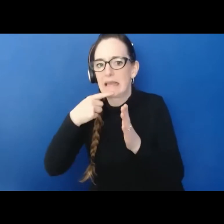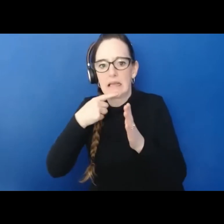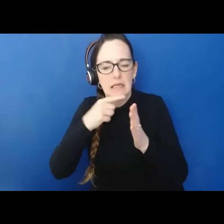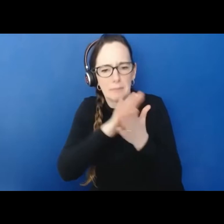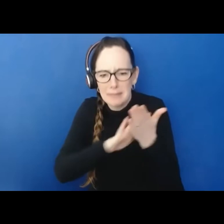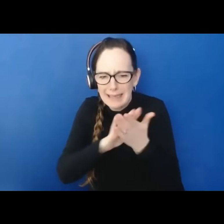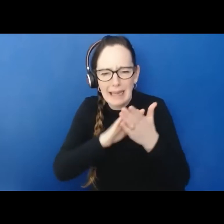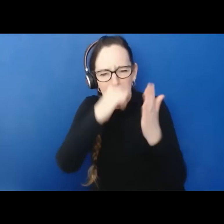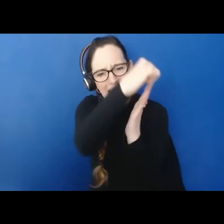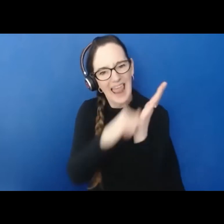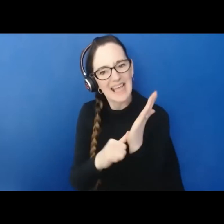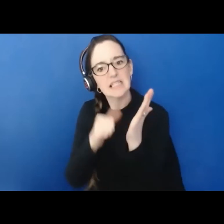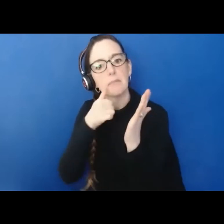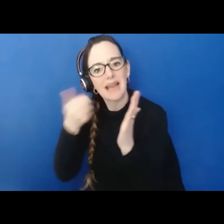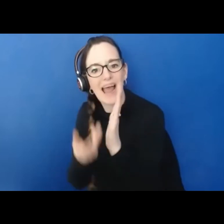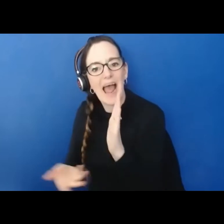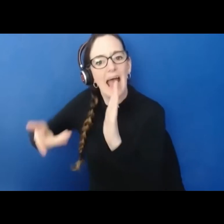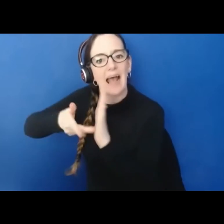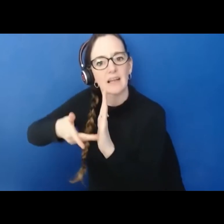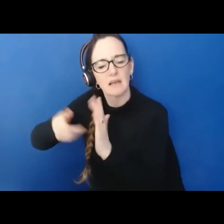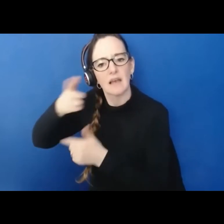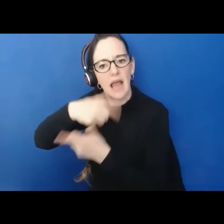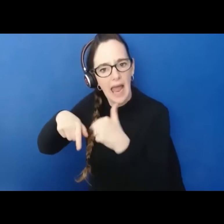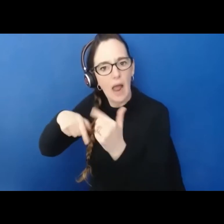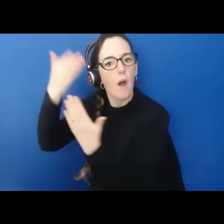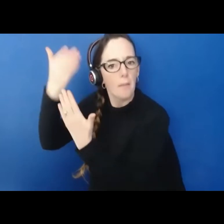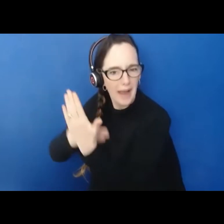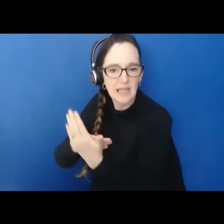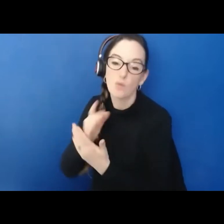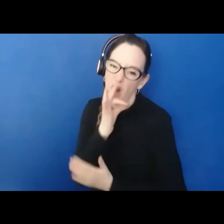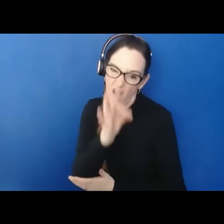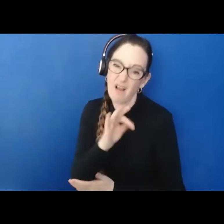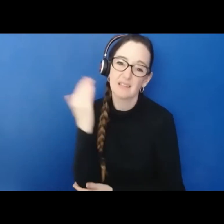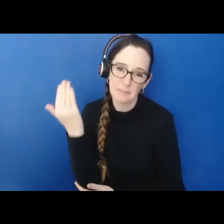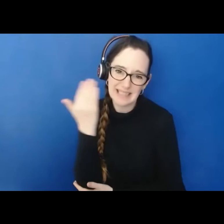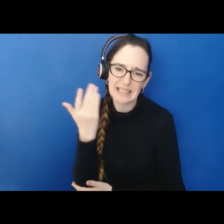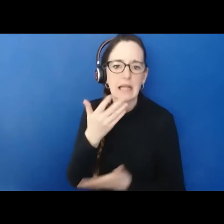And we ve also asked the speakers to spell out what these terms mean in the presentation.